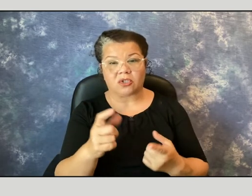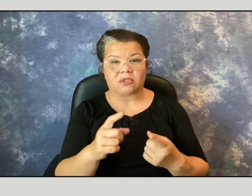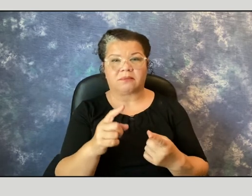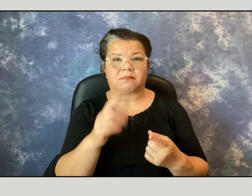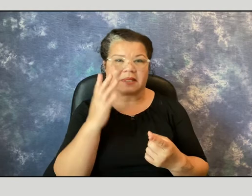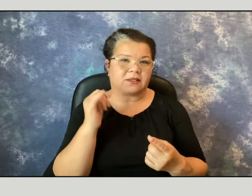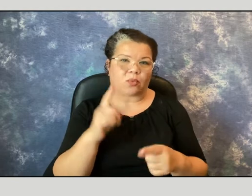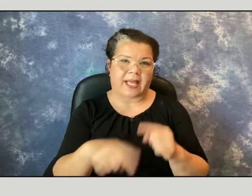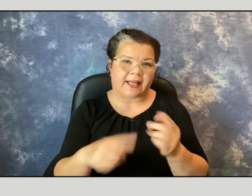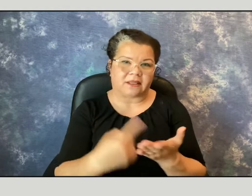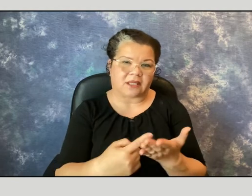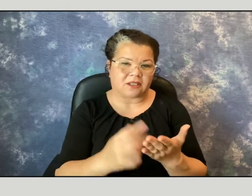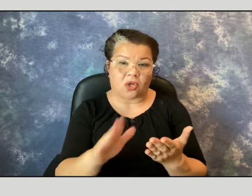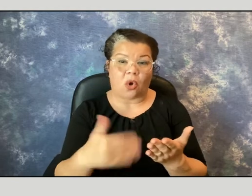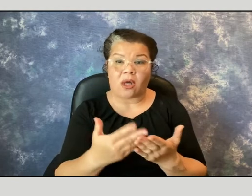Maybe, Daniel, we start with you.